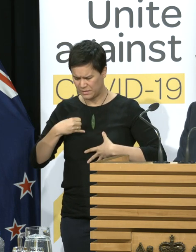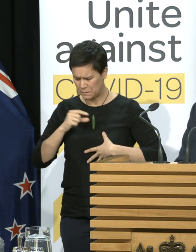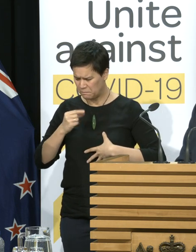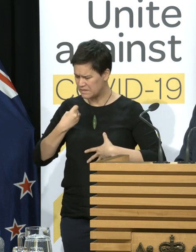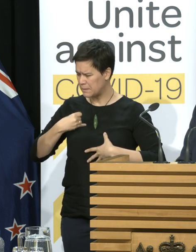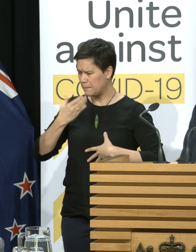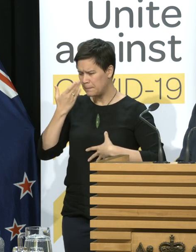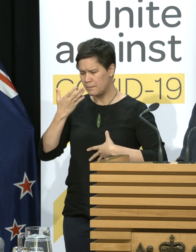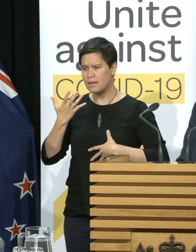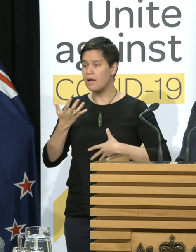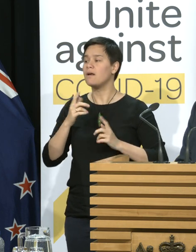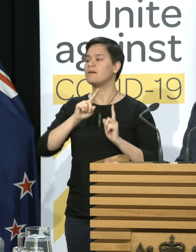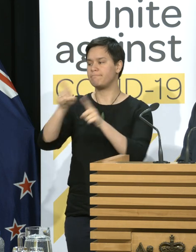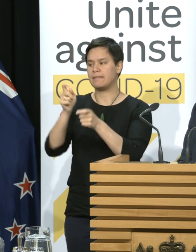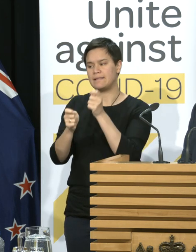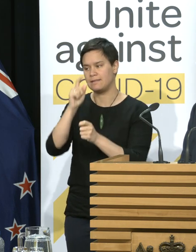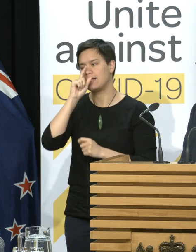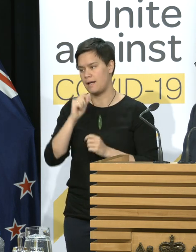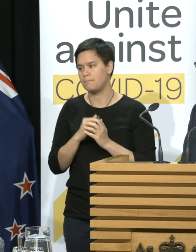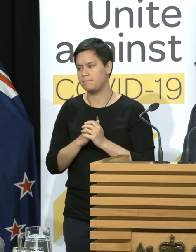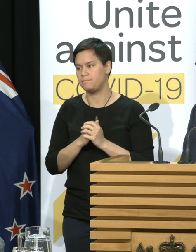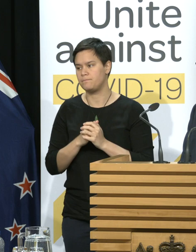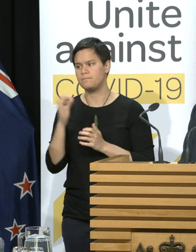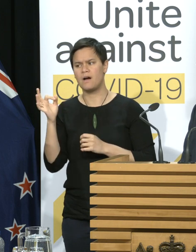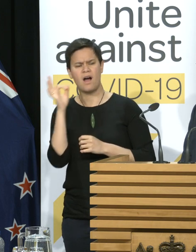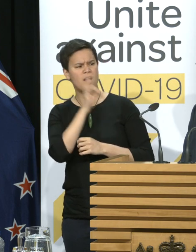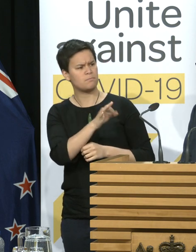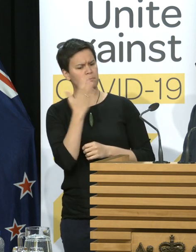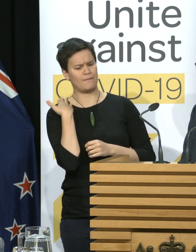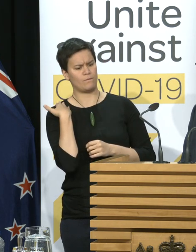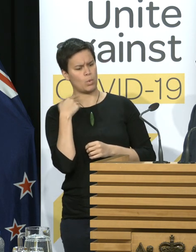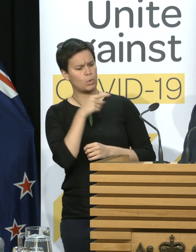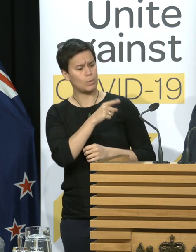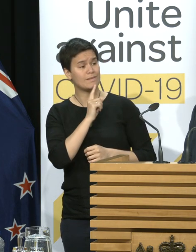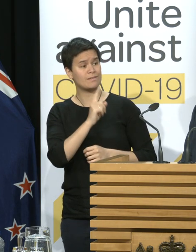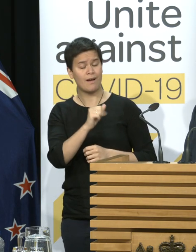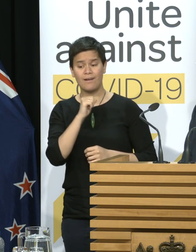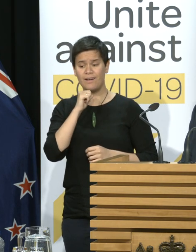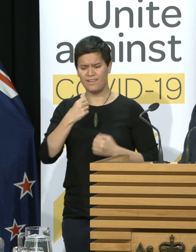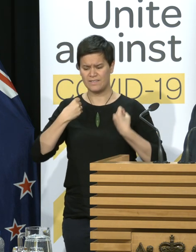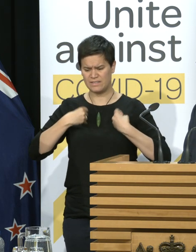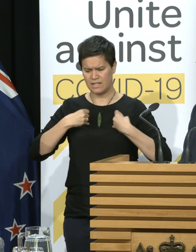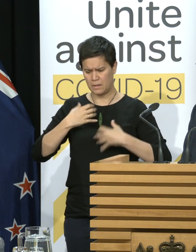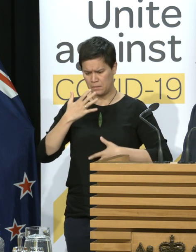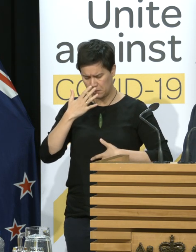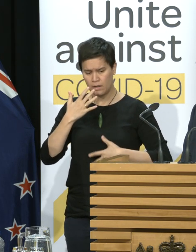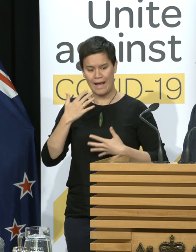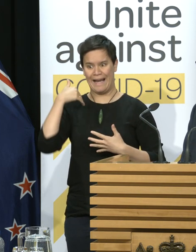is they can get a test. [INTERPOSING VOICES] You stressed the importance before, though, of getting tested in order to detect an outbreak over summer.